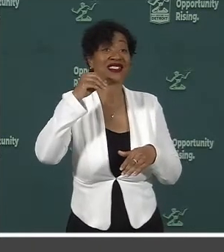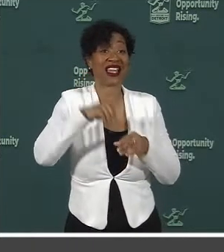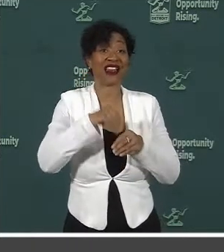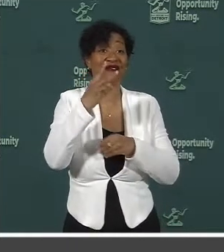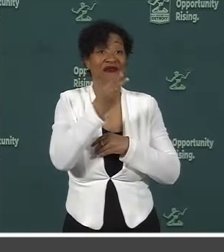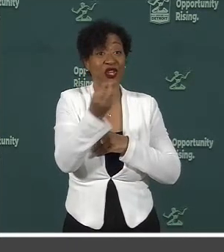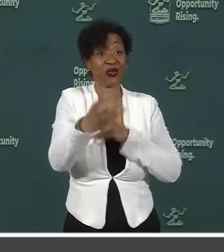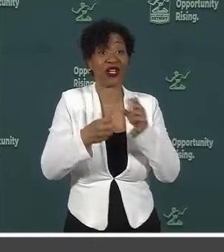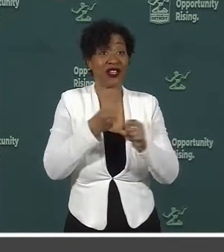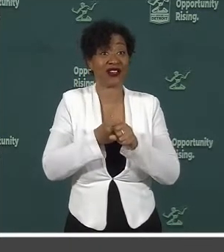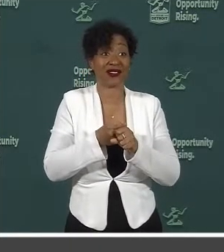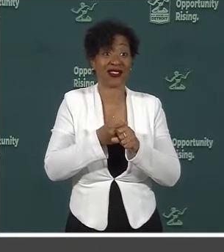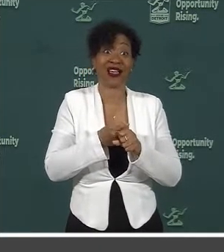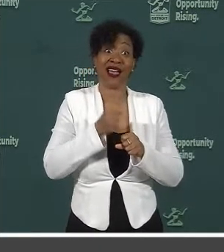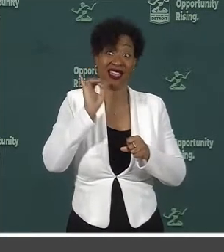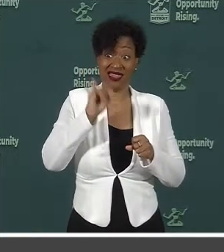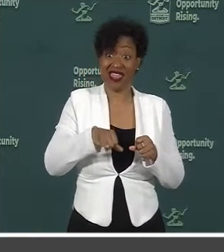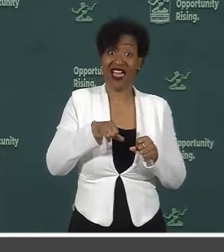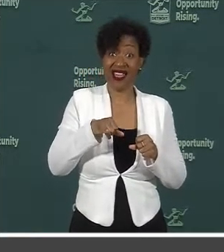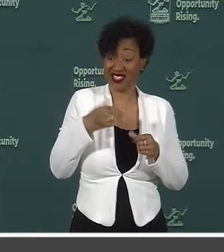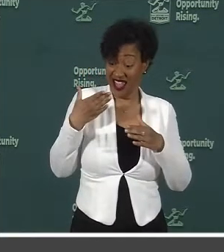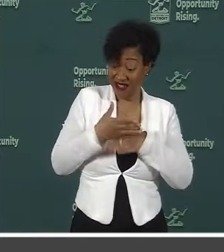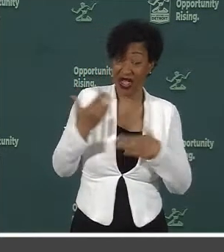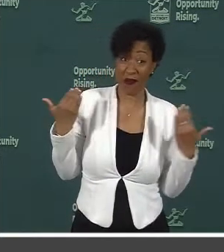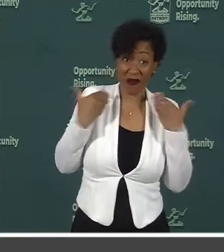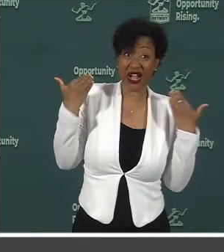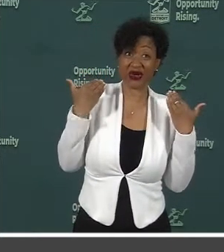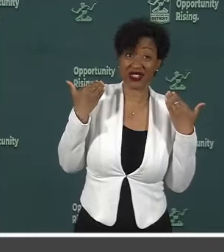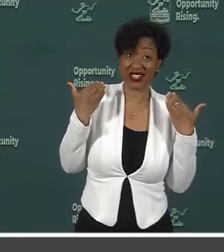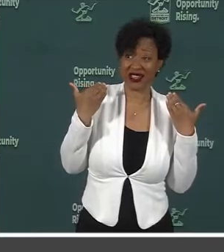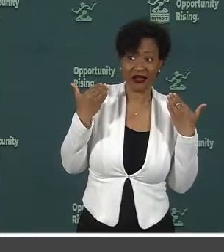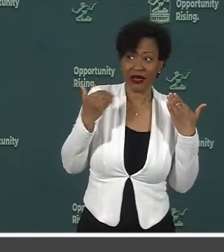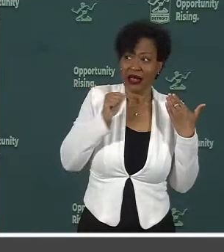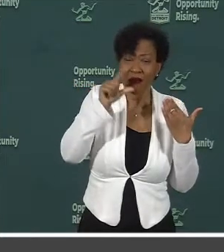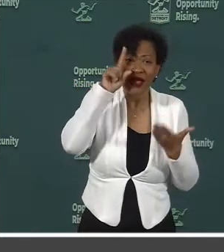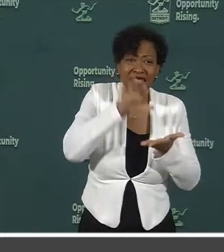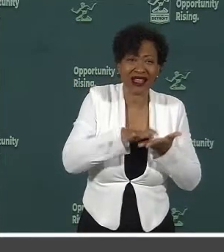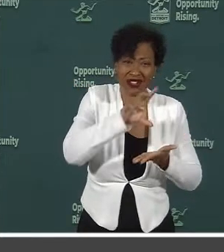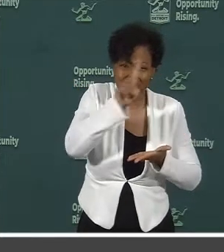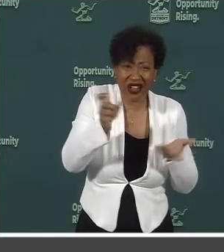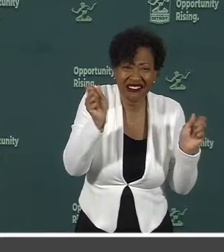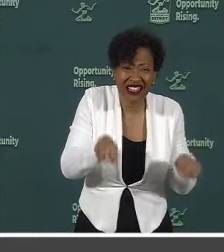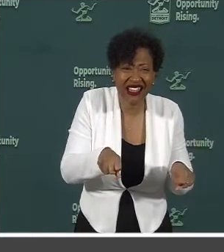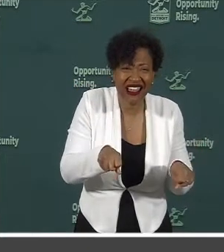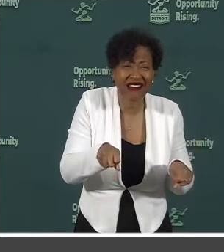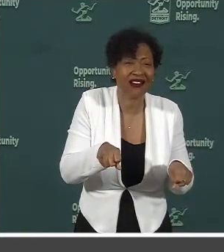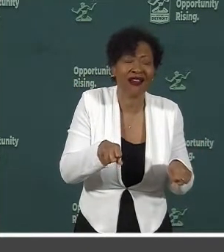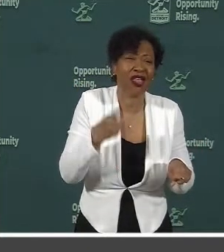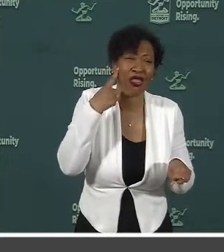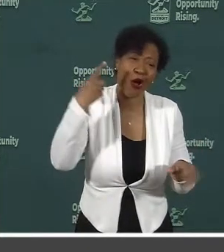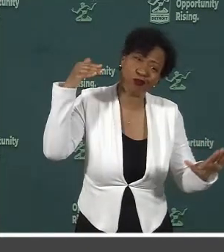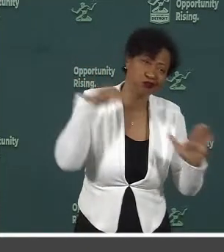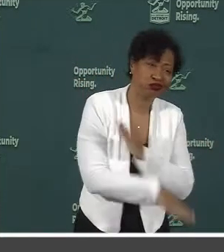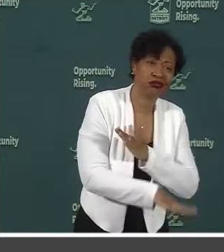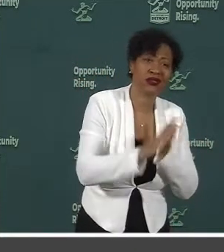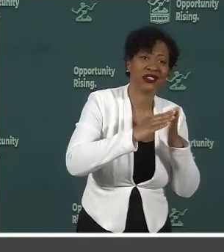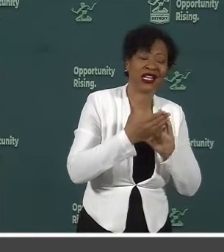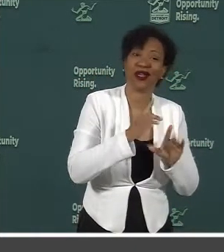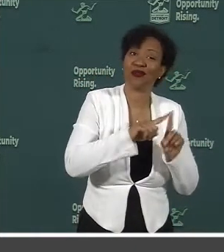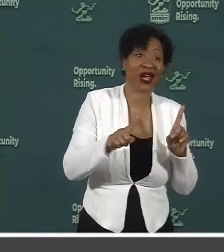BANKRUPTCY NOBODY BELIEVED THAT WOULD EVER BE POSSIBLE AGAIN BUT THANK YOU TO FOLKS WHO PROBABLY NEVER SEE BUT ARE